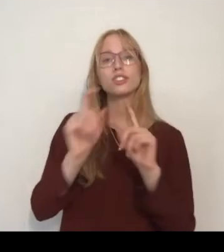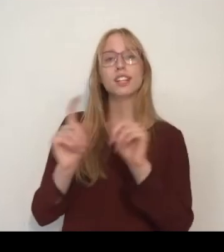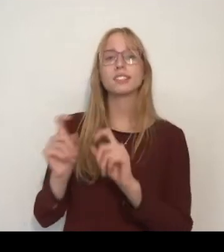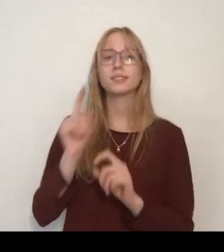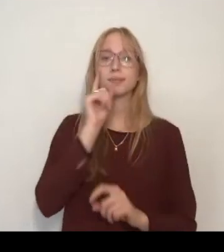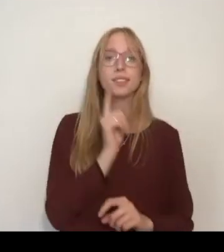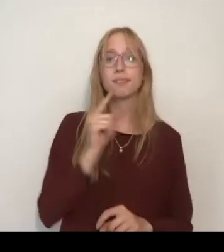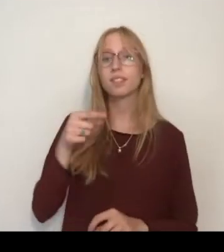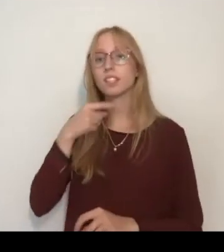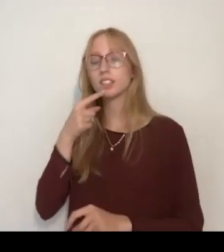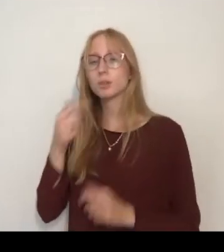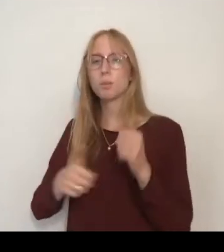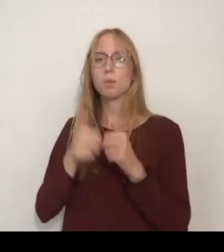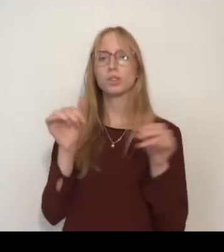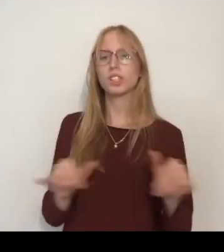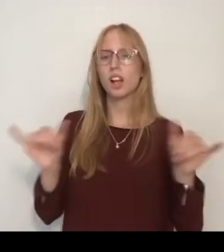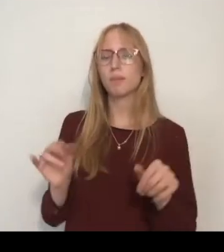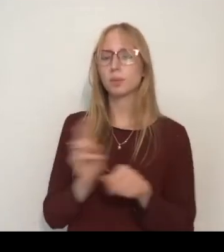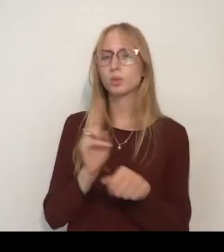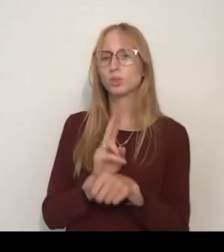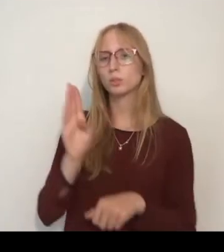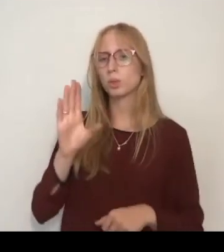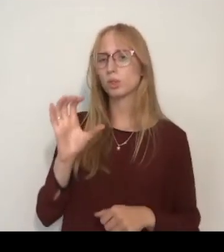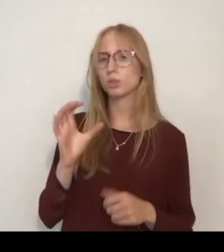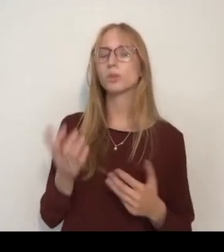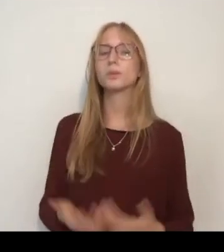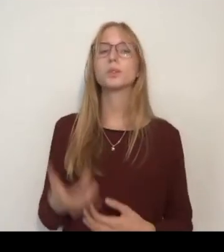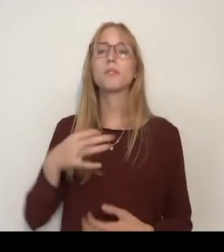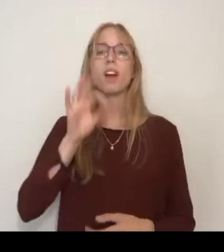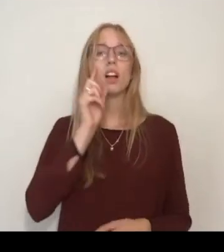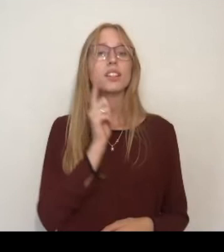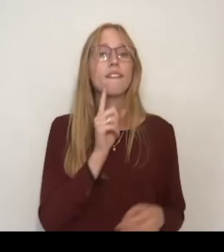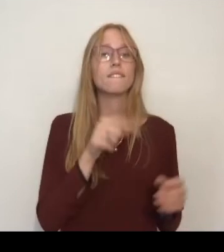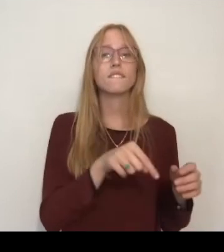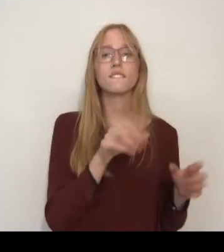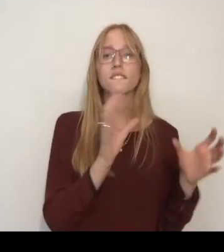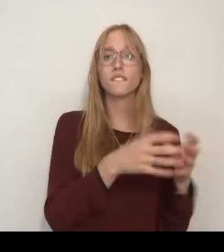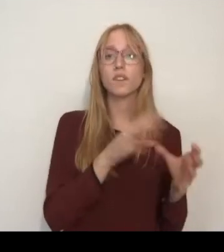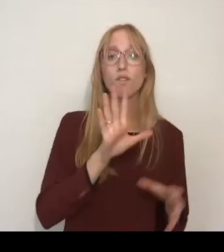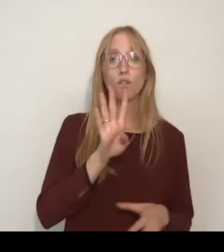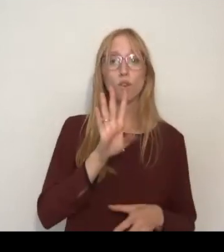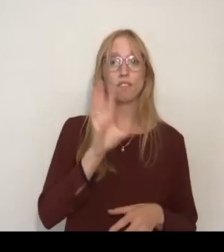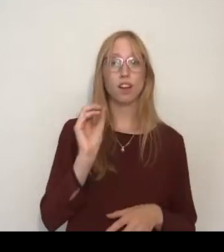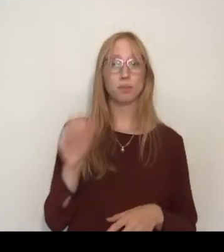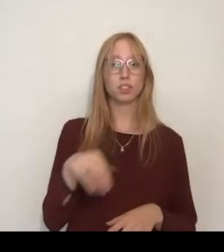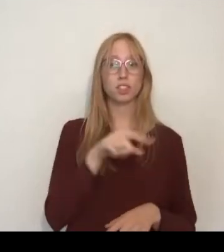We found a survey that studied the most commonly used methods of contraceptives between deaf and hearing groups.